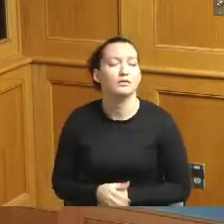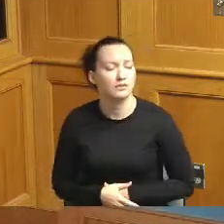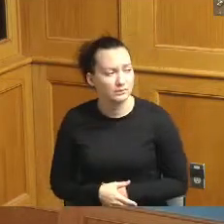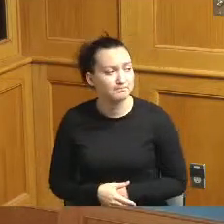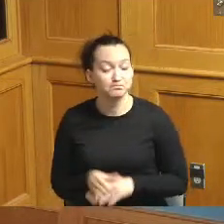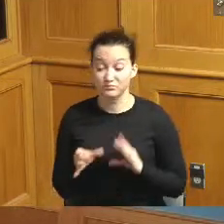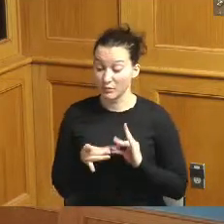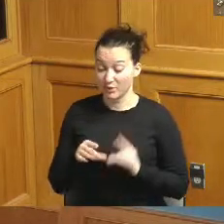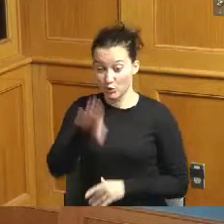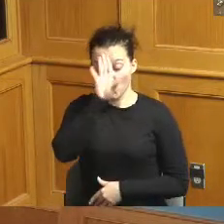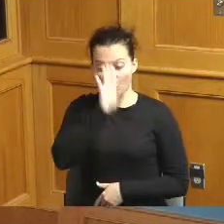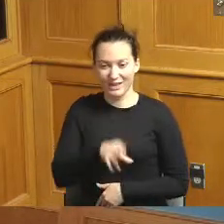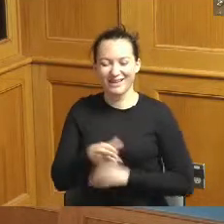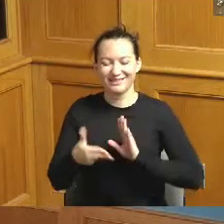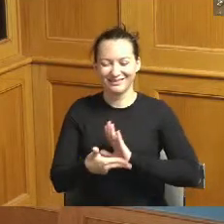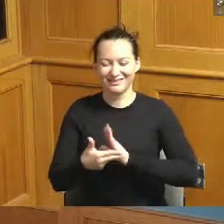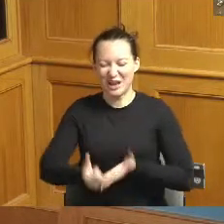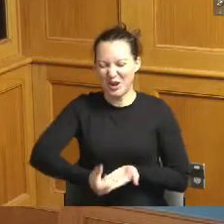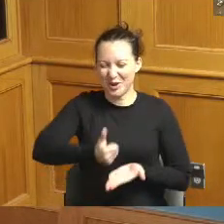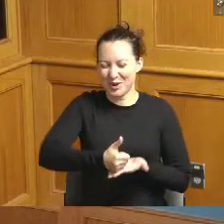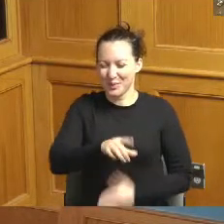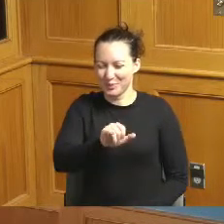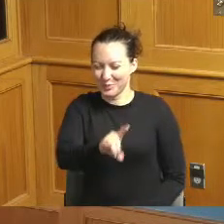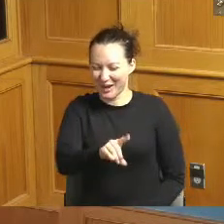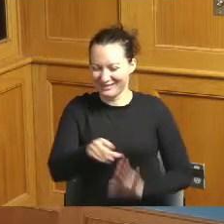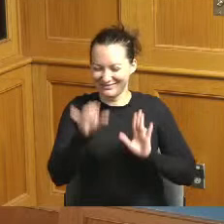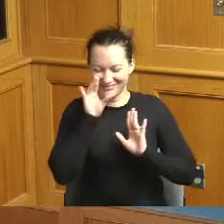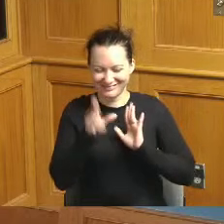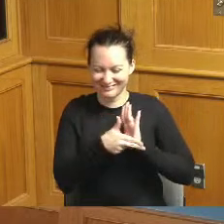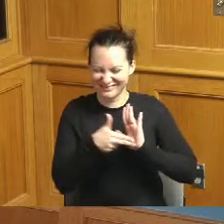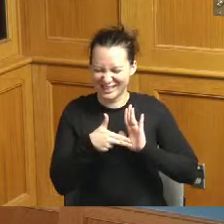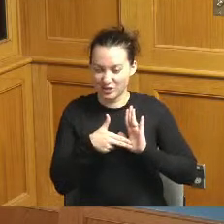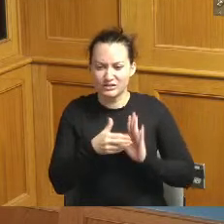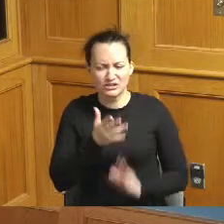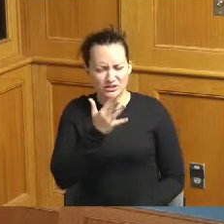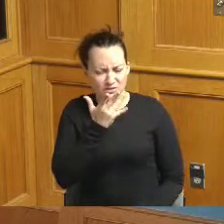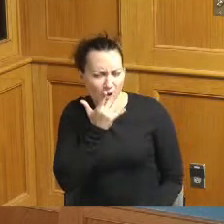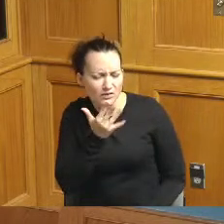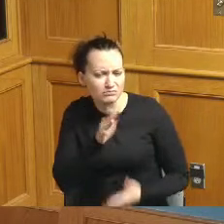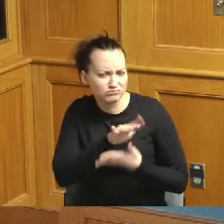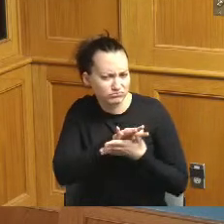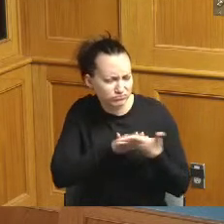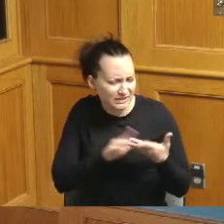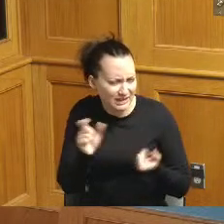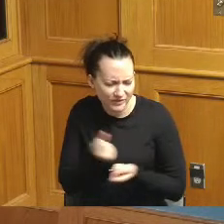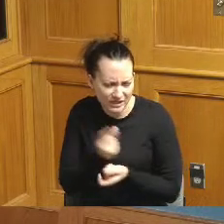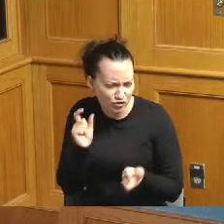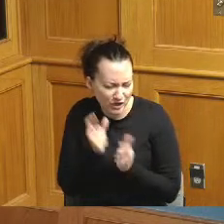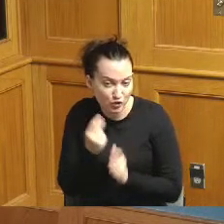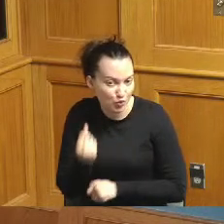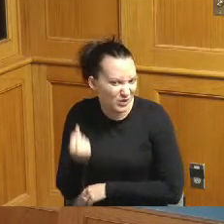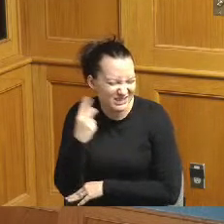I know The Branding changed about two years ago the the colors and all of that it's awesome but